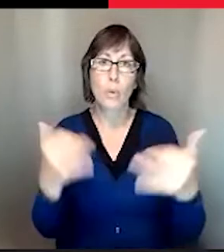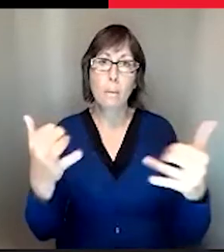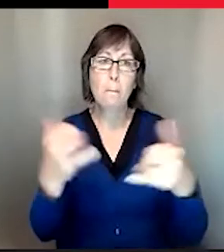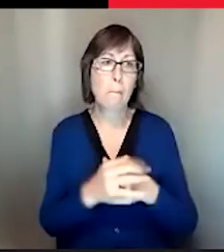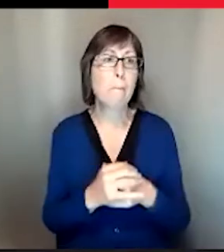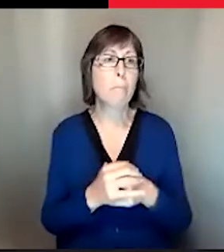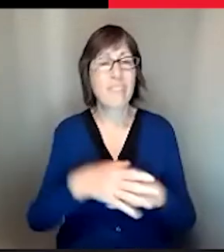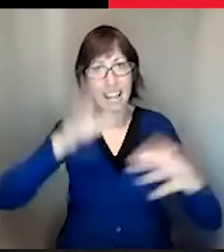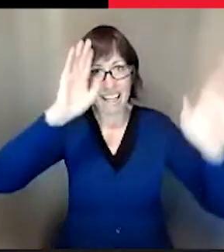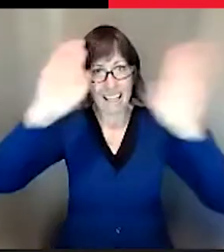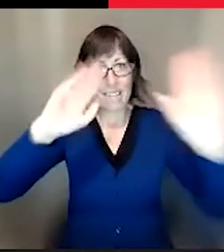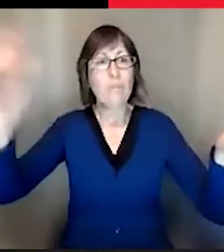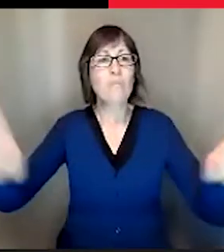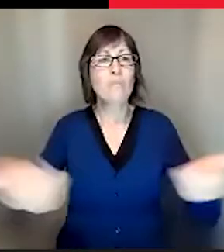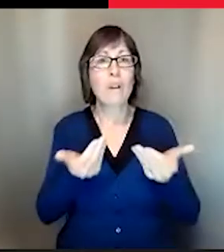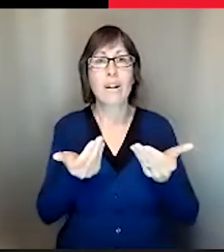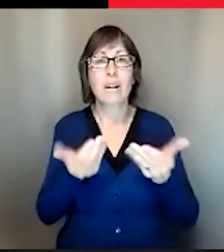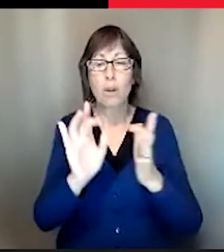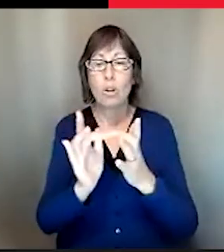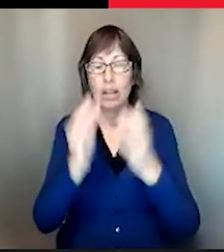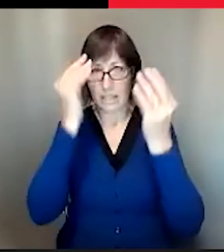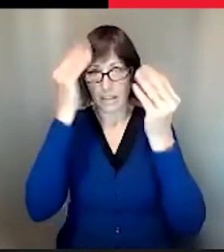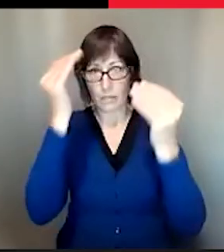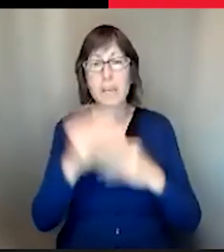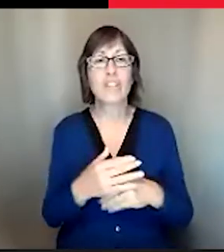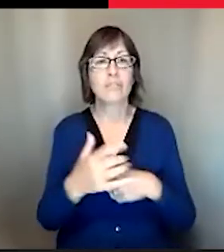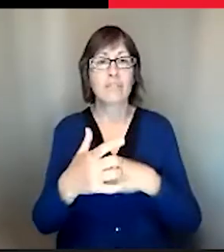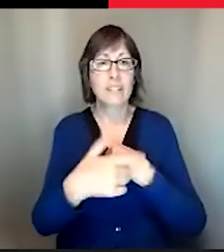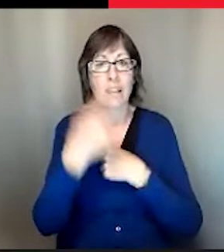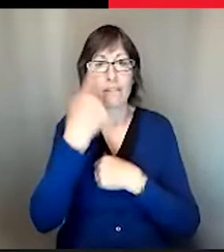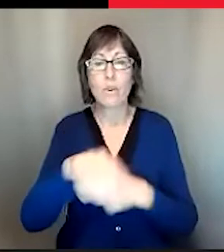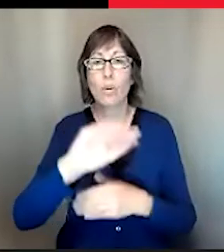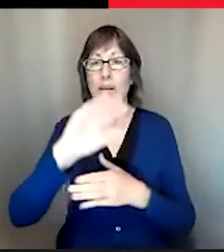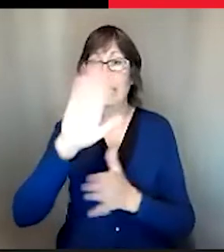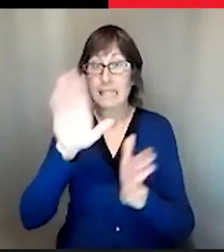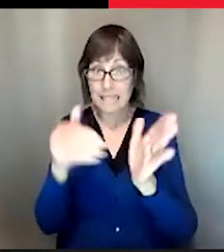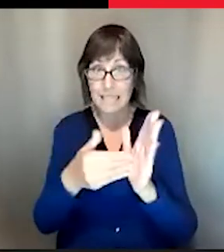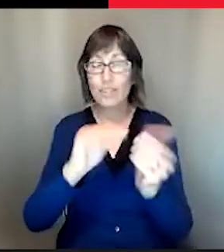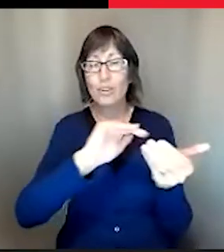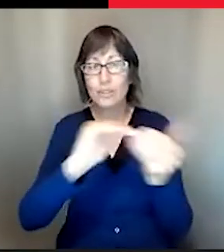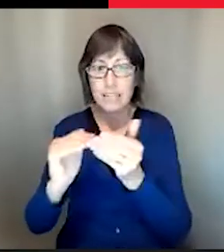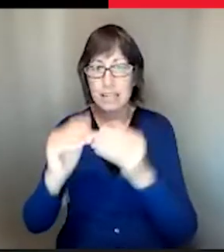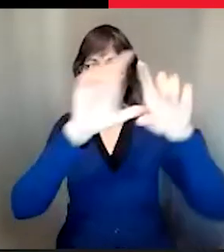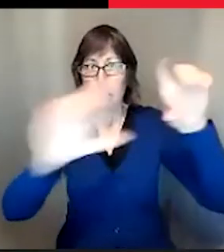Hello. Welcome to the Online Information Session for the Centre City Banners 2022 Call for